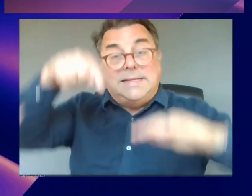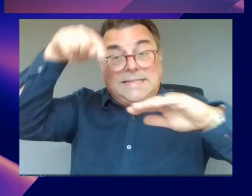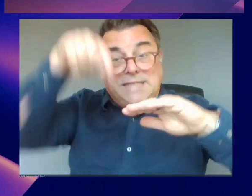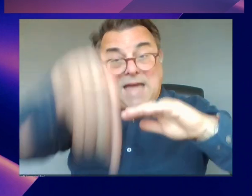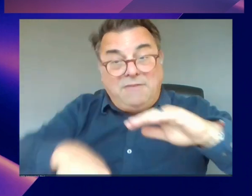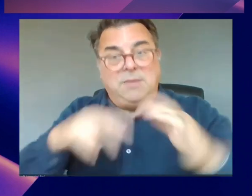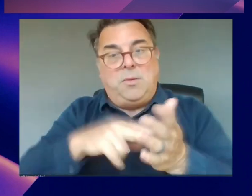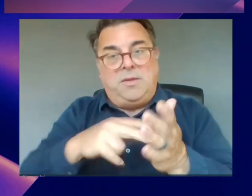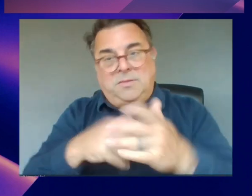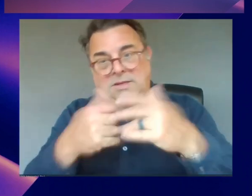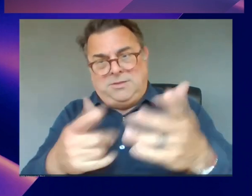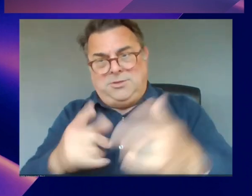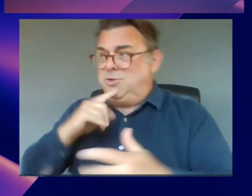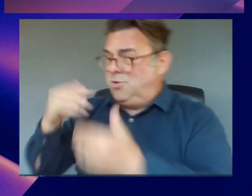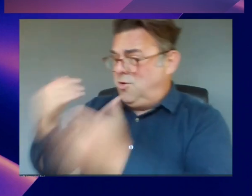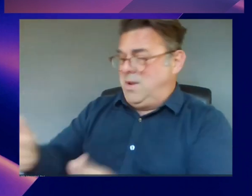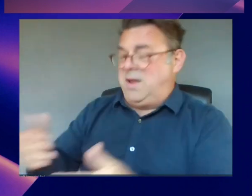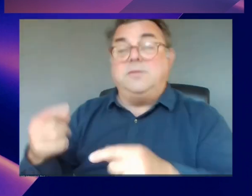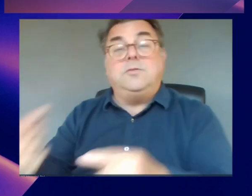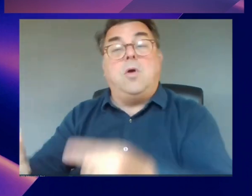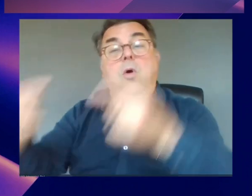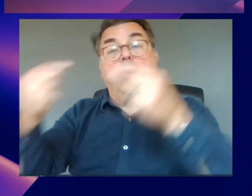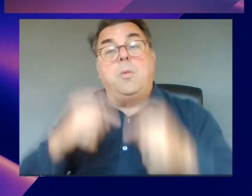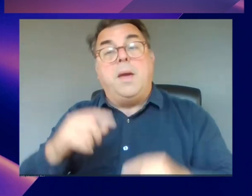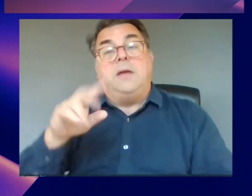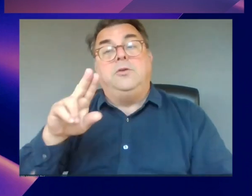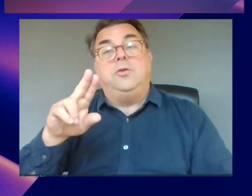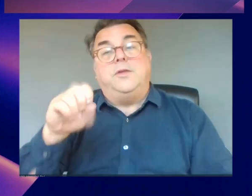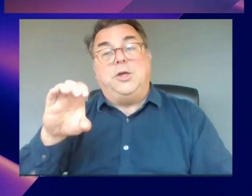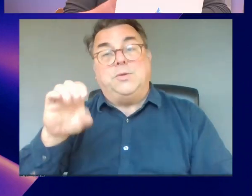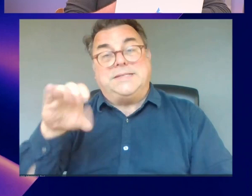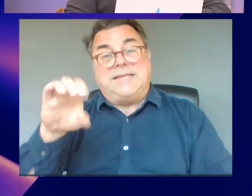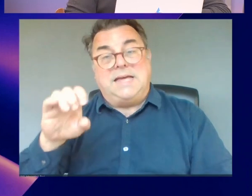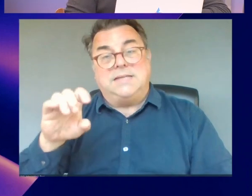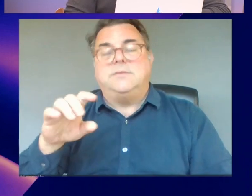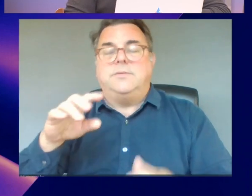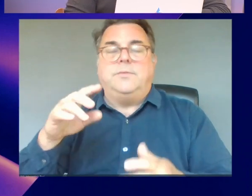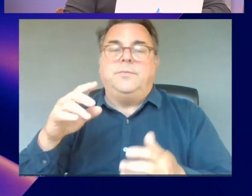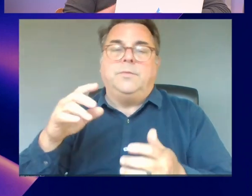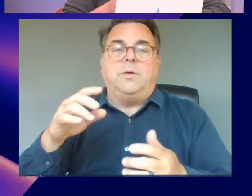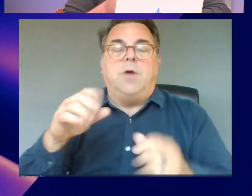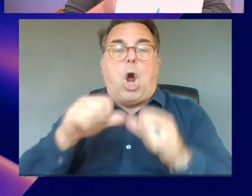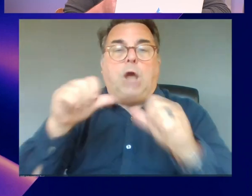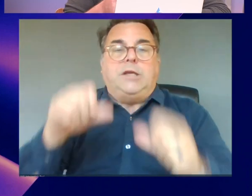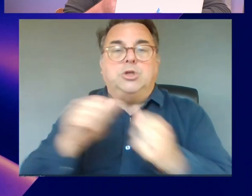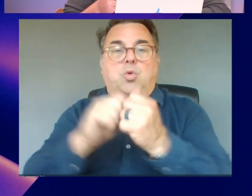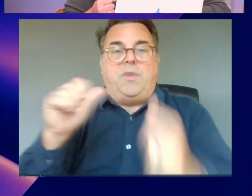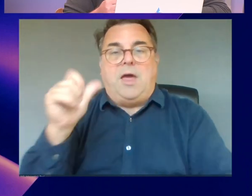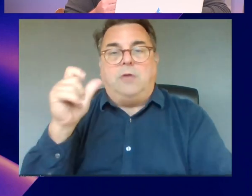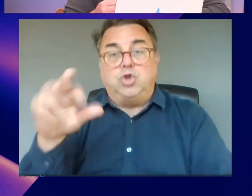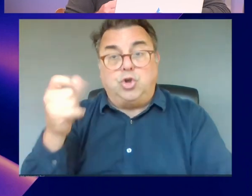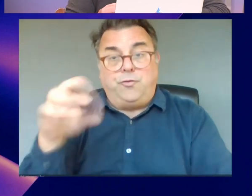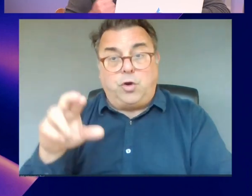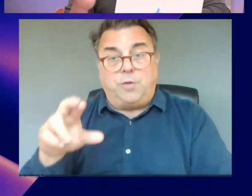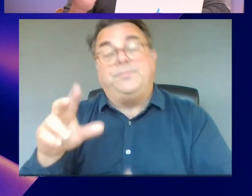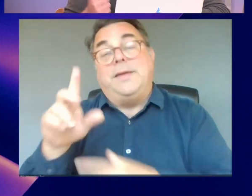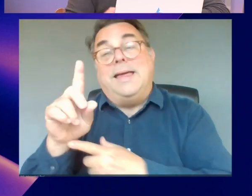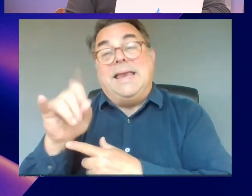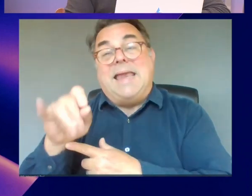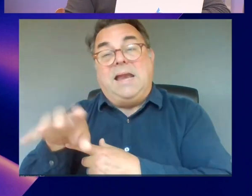So going back into the use case we talked about, the serverless use case, DynamoDB was trying to communicate with the Lambda function